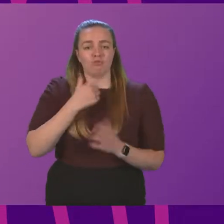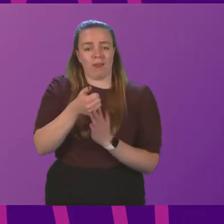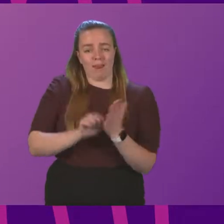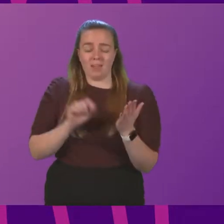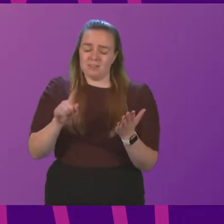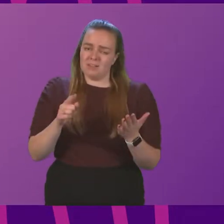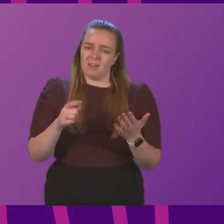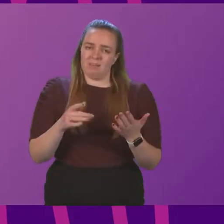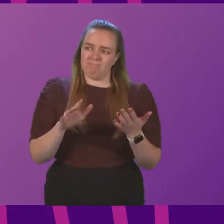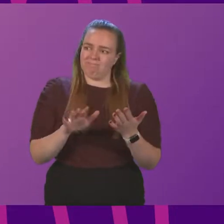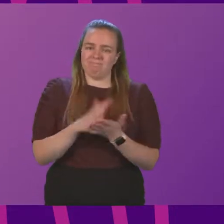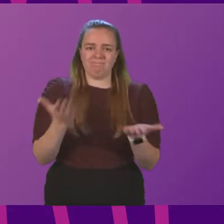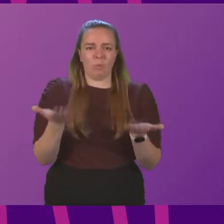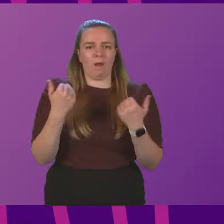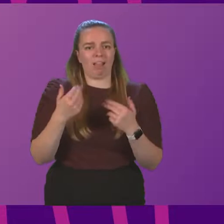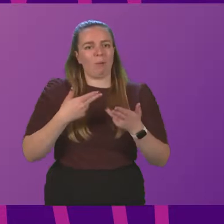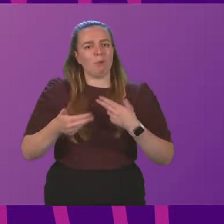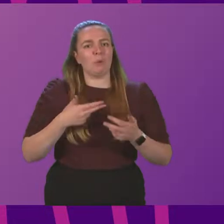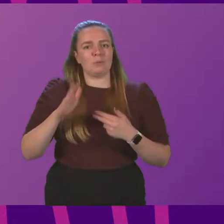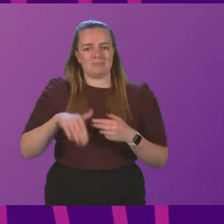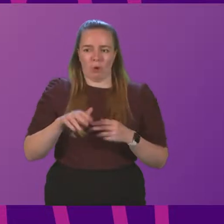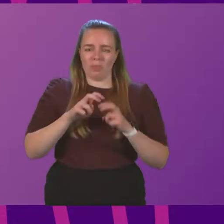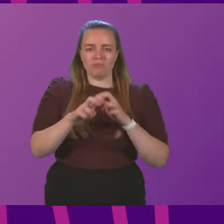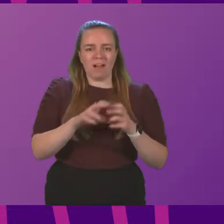for the travel industry and for Scots who are looking to be reunited with their families.